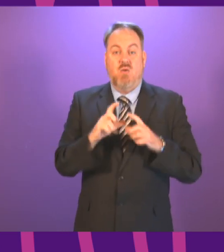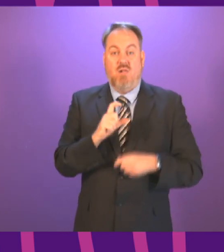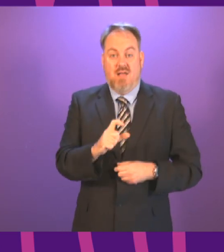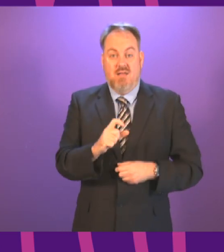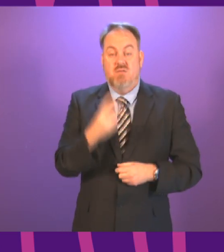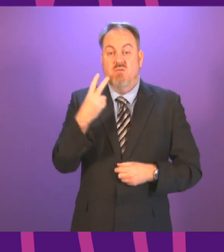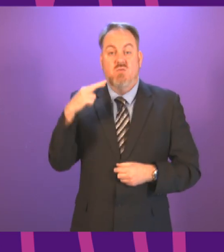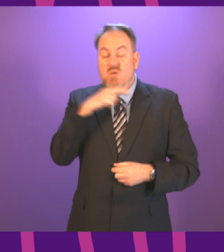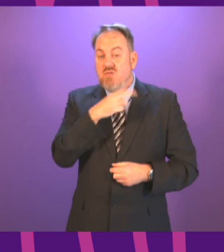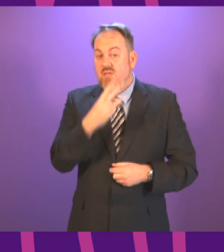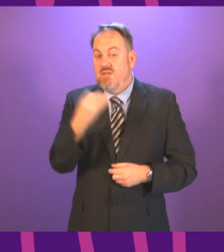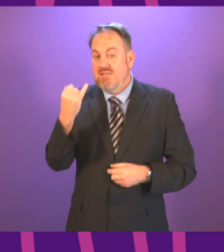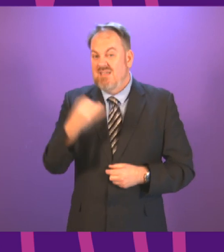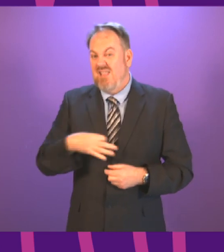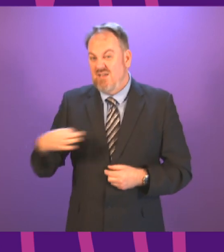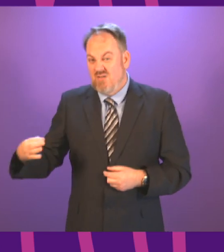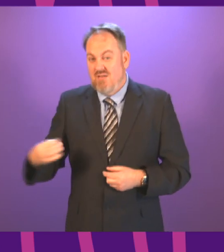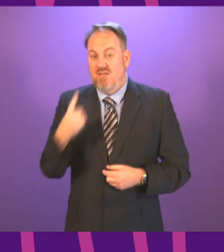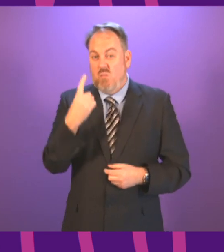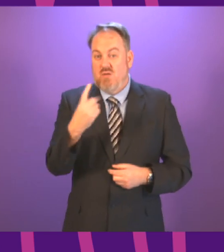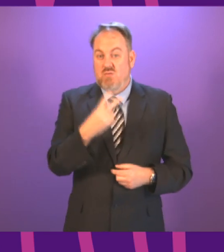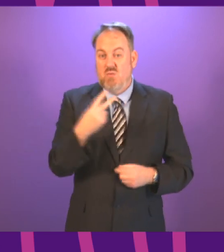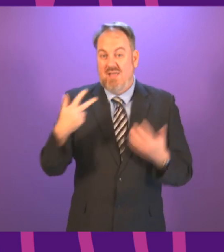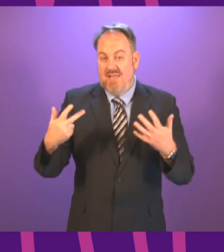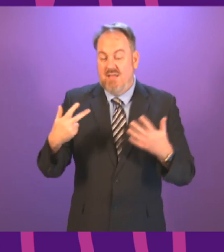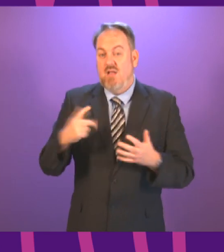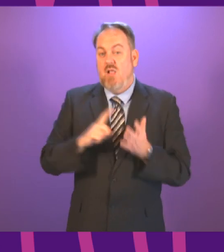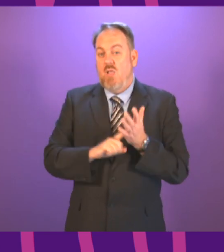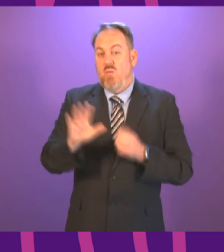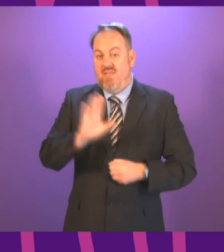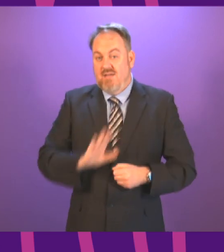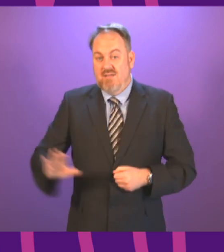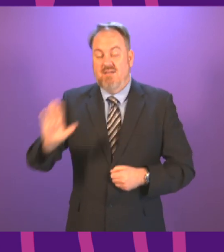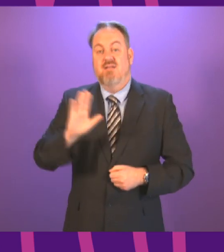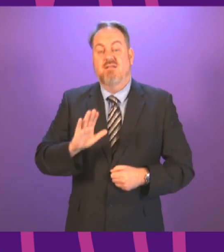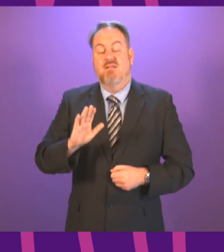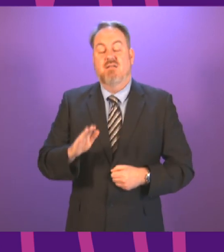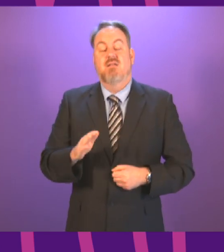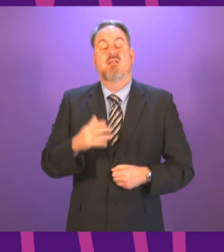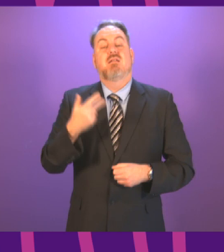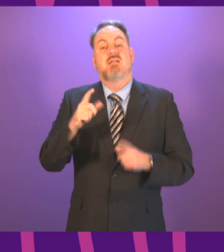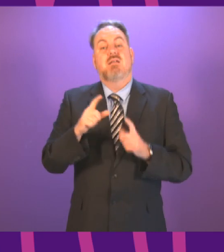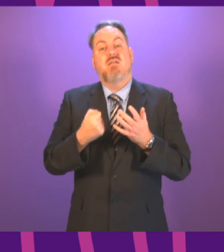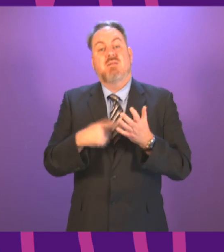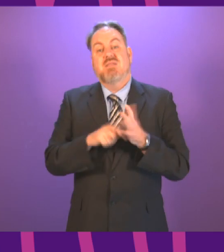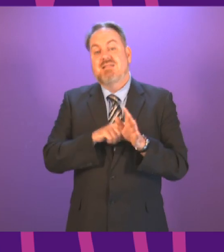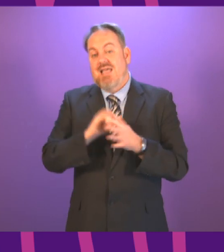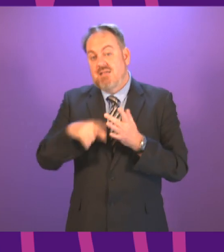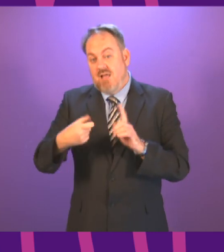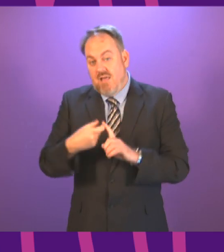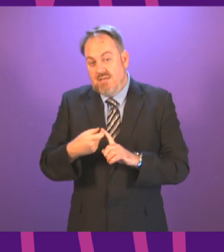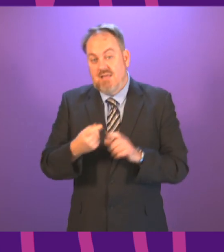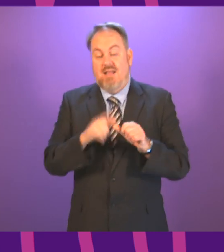and Clyde, 236 are in Lanarkshire, 128 are in Lothian, 80 are in Tayside and 80 are in